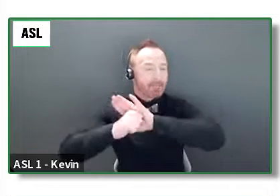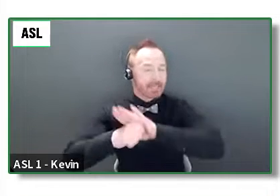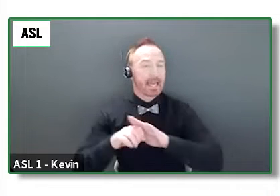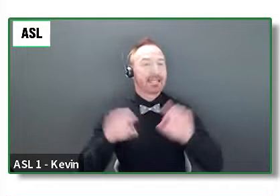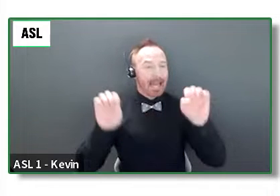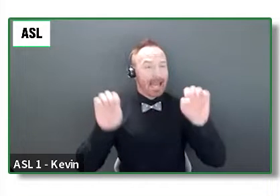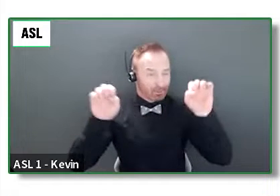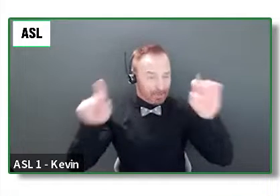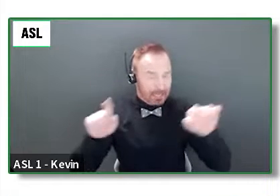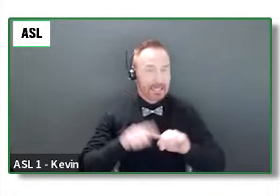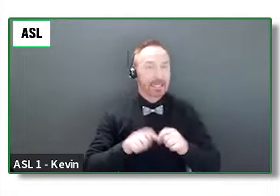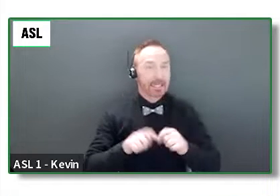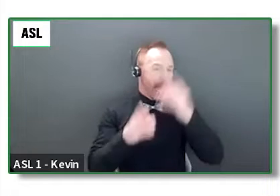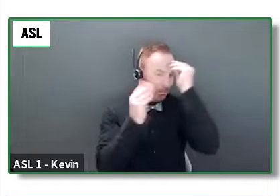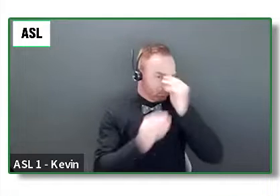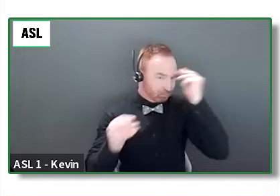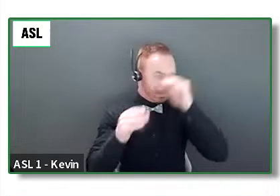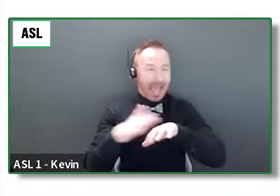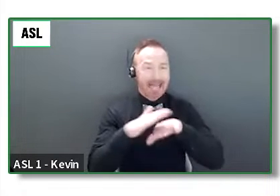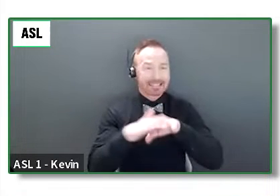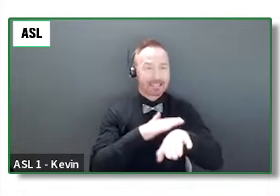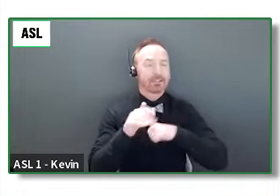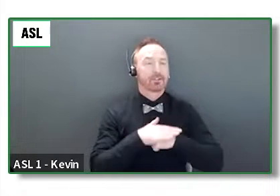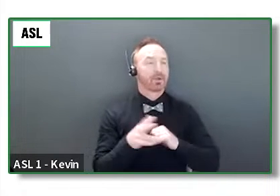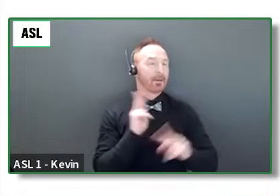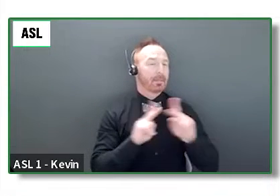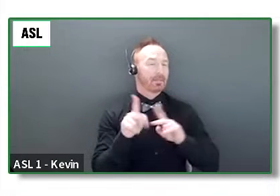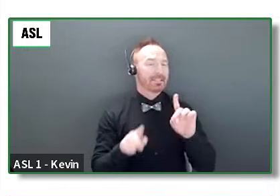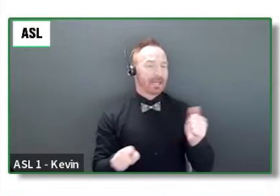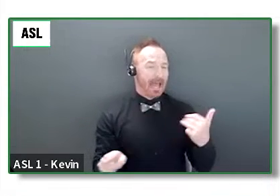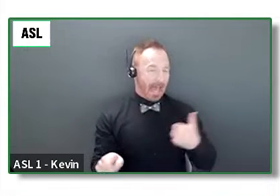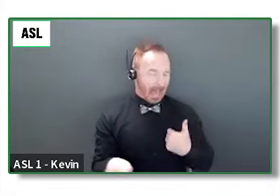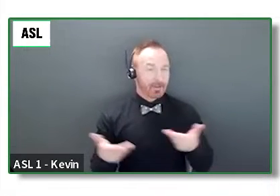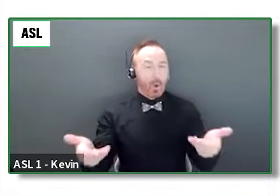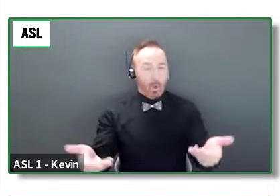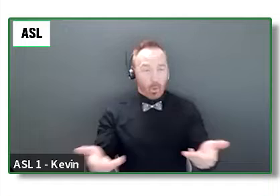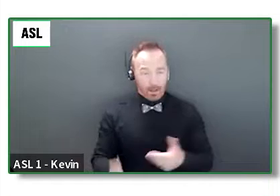outdoors for people with disabilities. Welcome Bonnie and Lori.